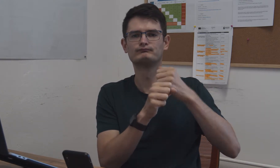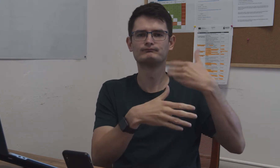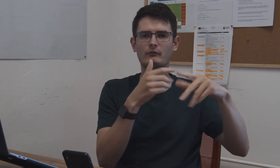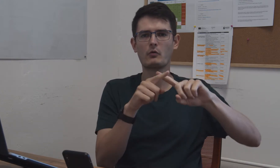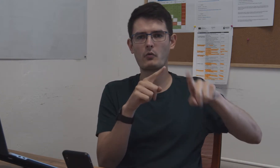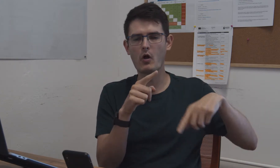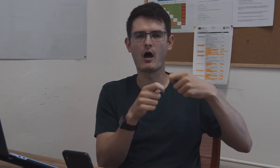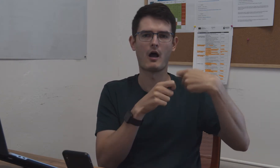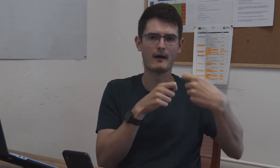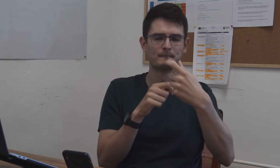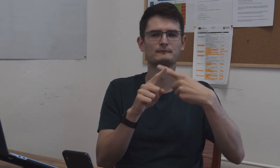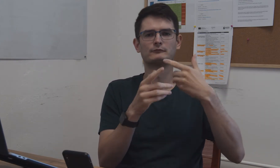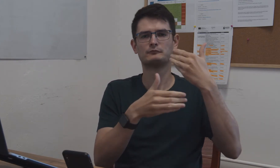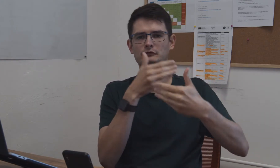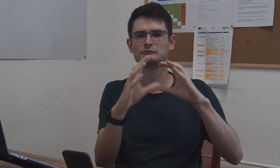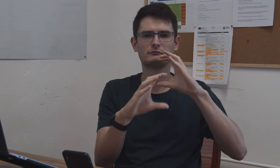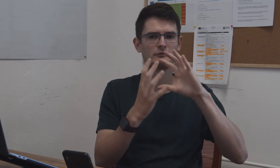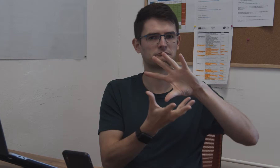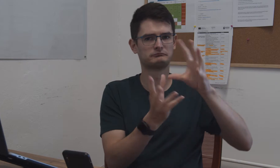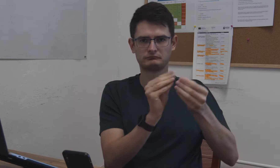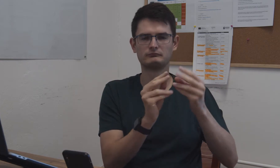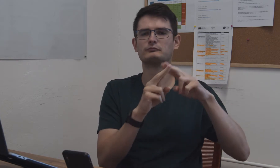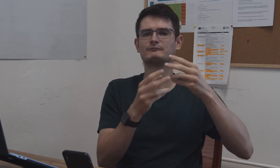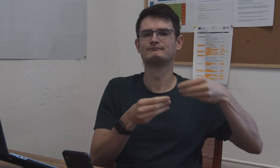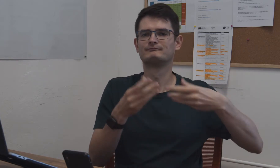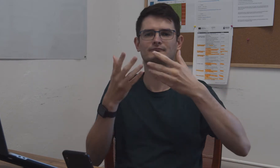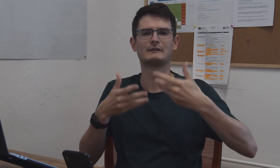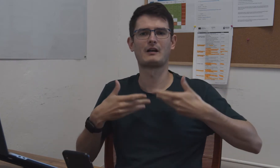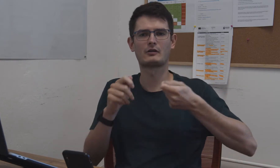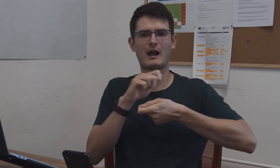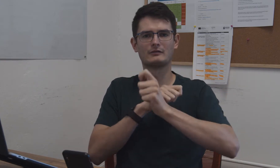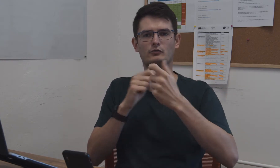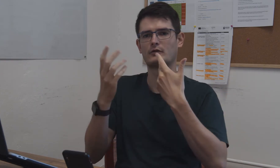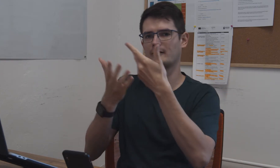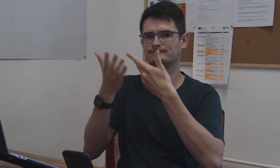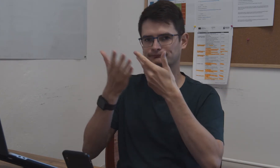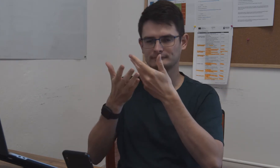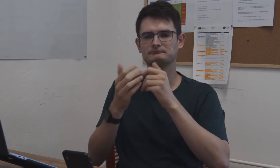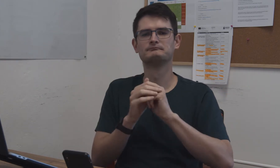I give them tasks, communicate with them and so on. Then I communicate with the National Agency.